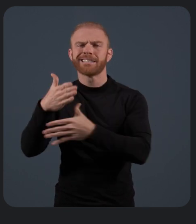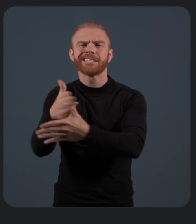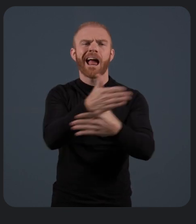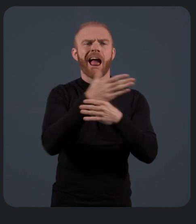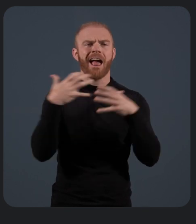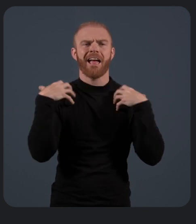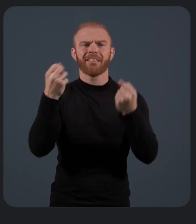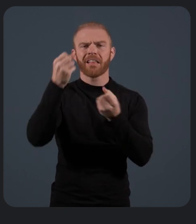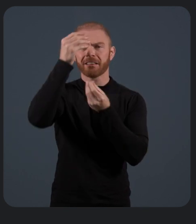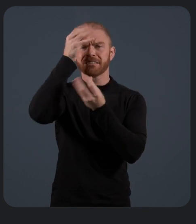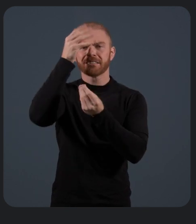on all Android devices.